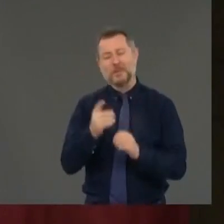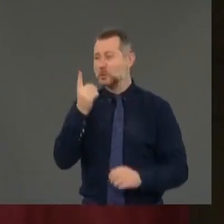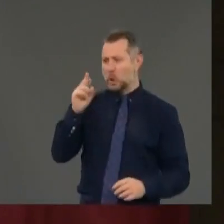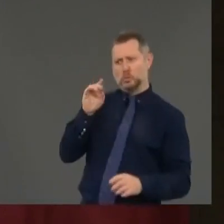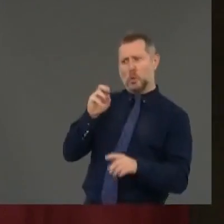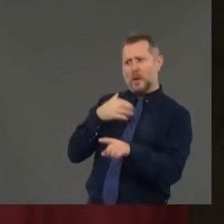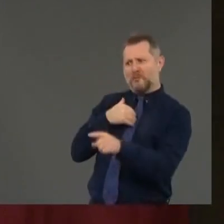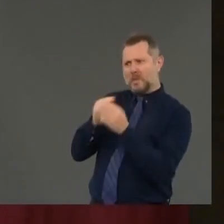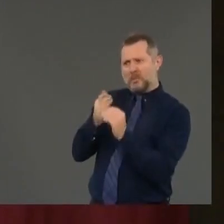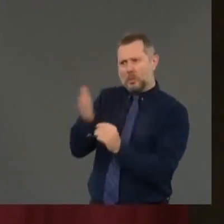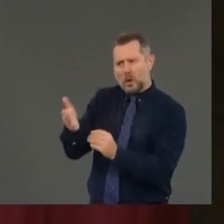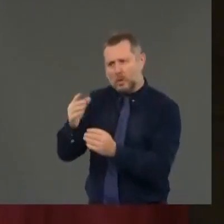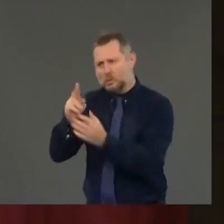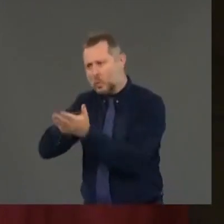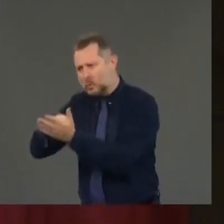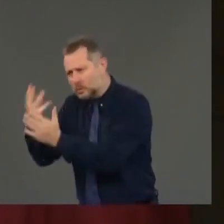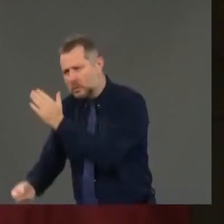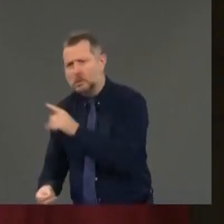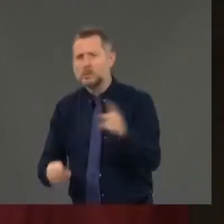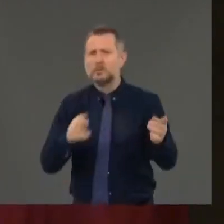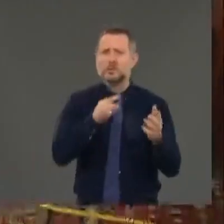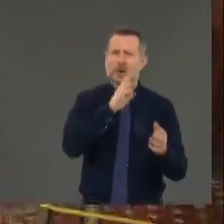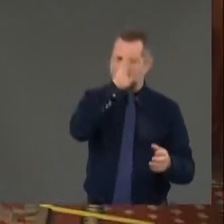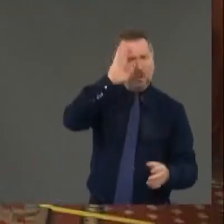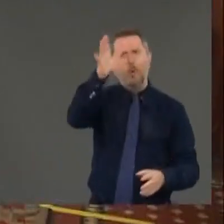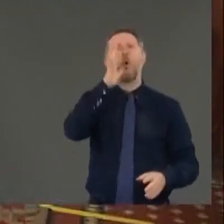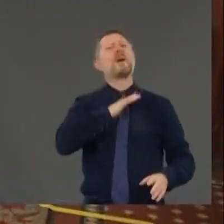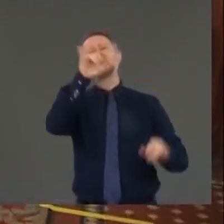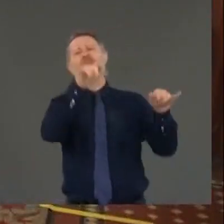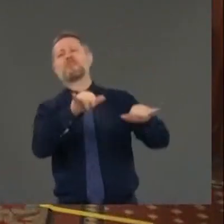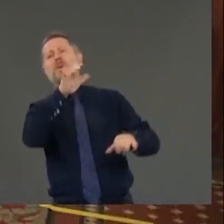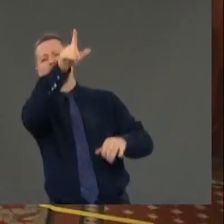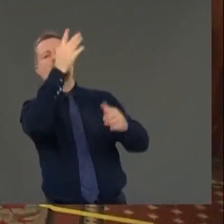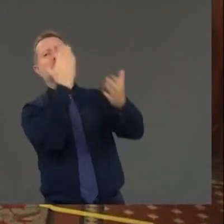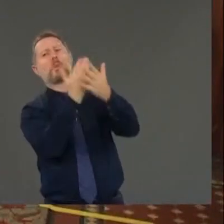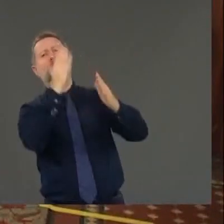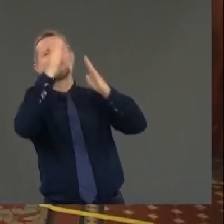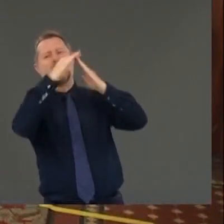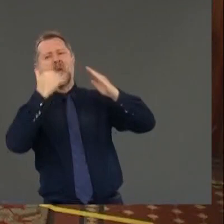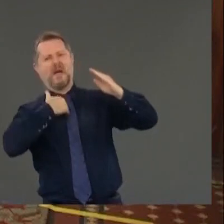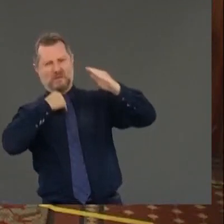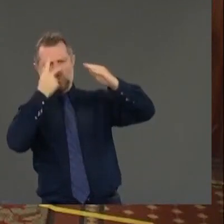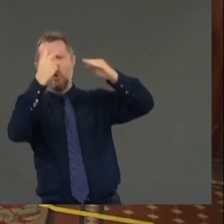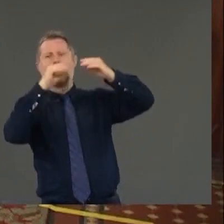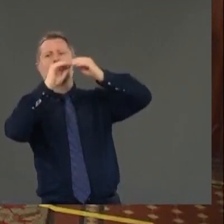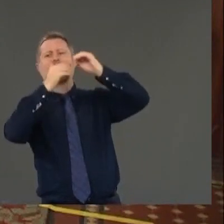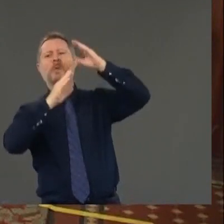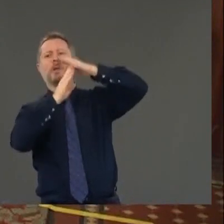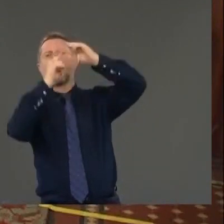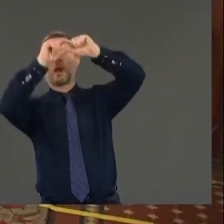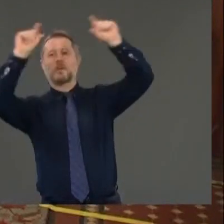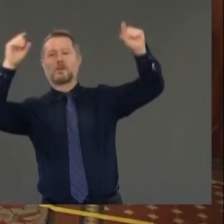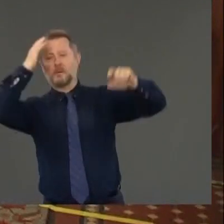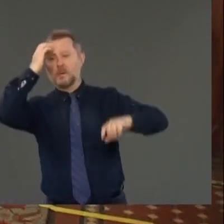IT'S THERE. IT'S NOT IN THE NURSING HOME BREAKDOWN. YOU CAN GO ONLINE AND SEE ALL THE DATA YOU HAVE THERE.